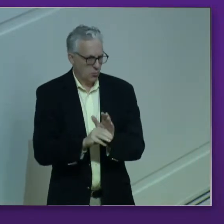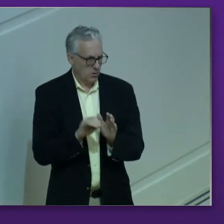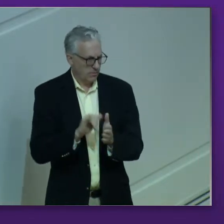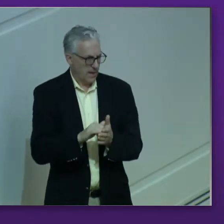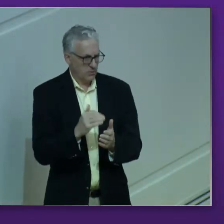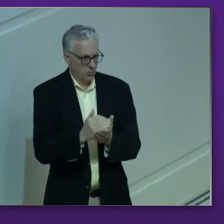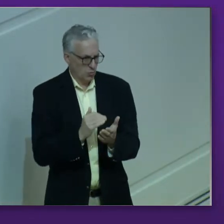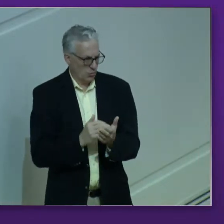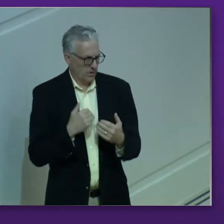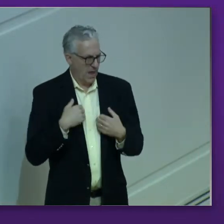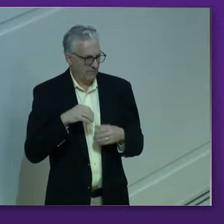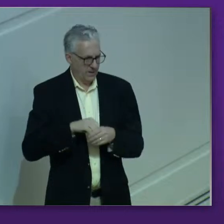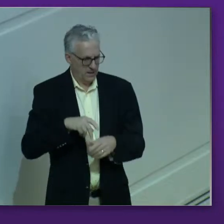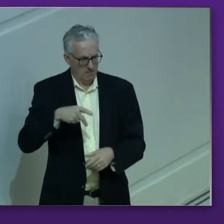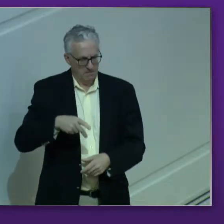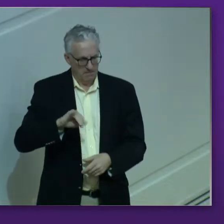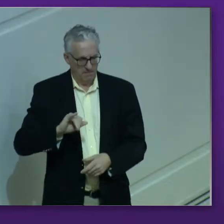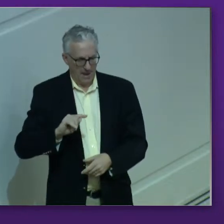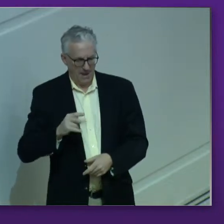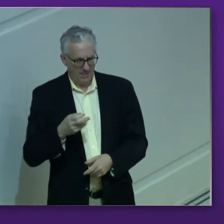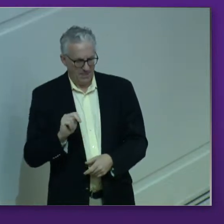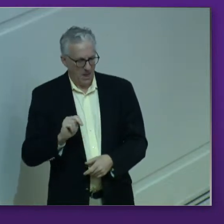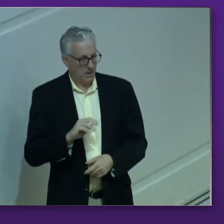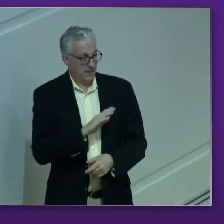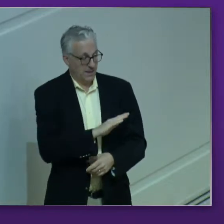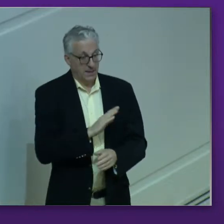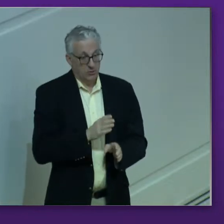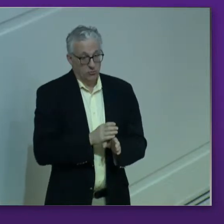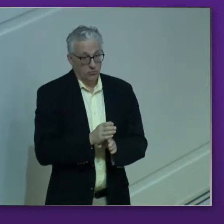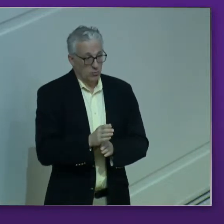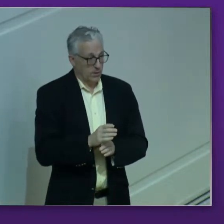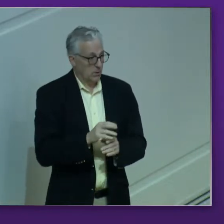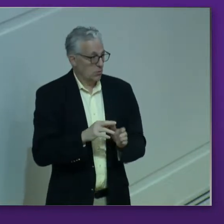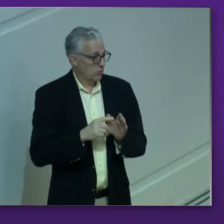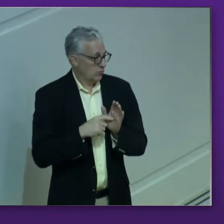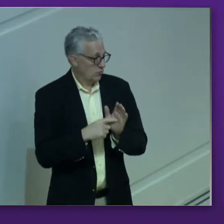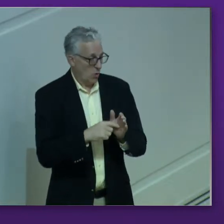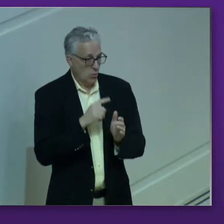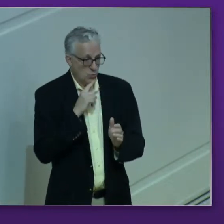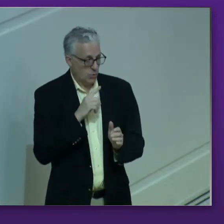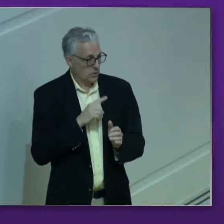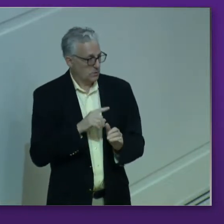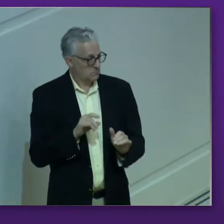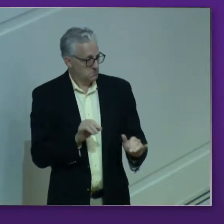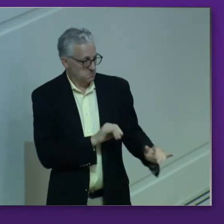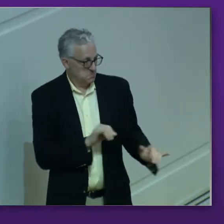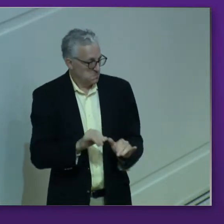IS IMPRESSIVE HAVING BEEN A FOUNDING FACULTY MEMBER OF THE DATA SCIENCE PROGRAM AND